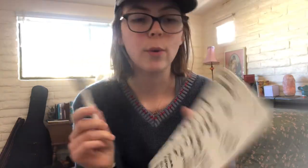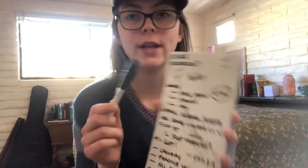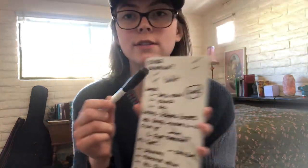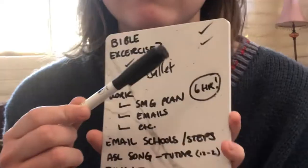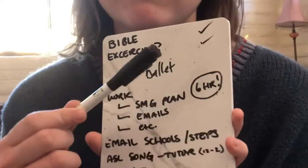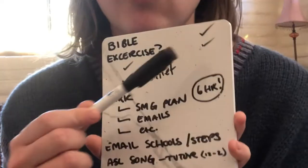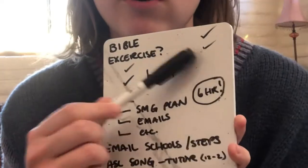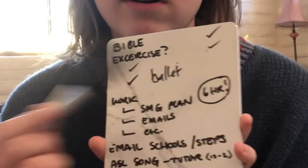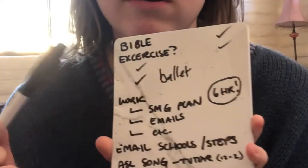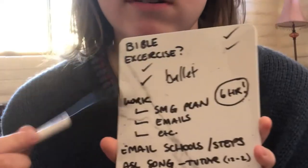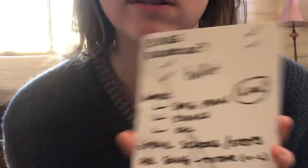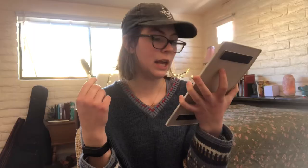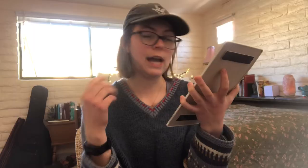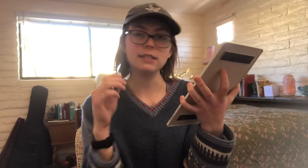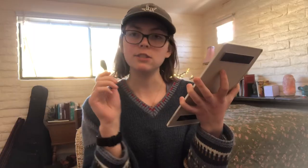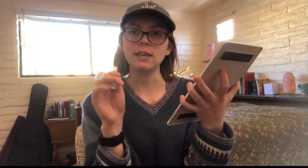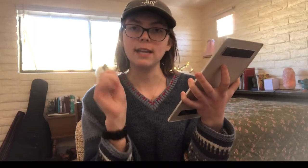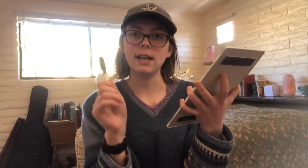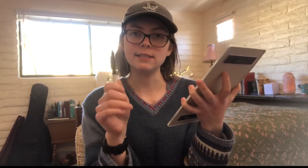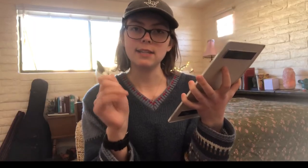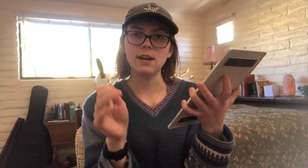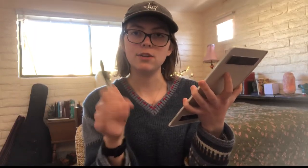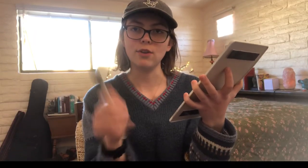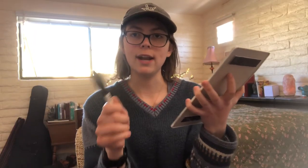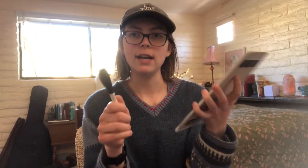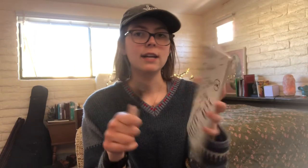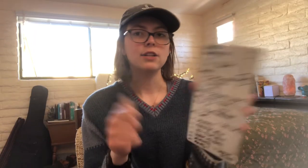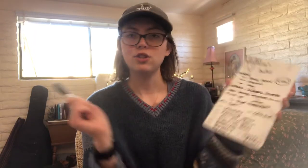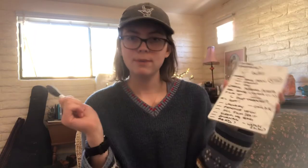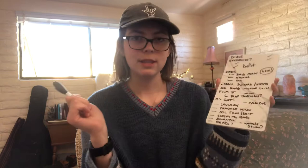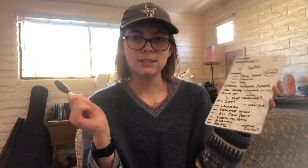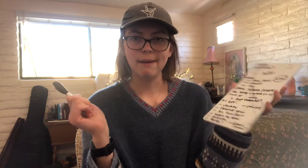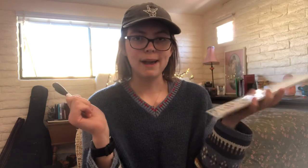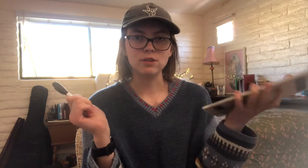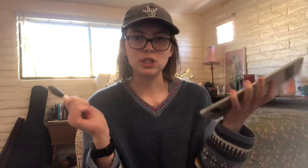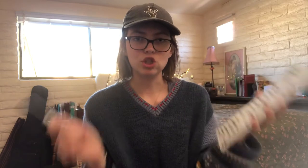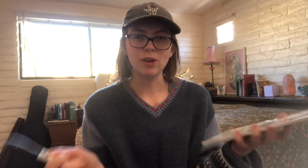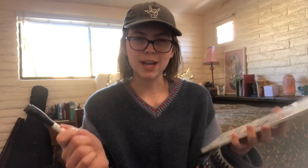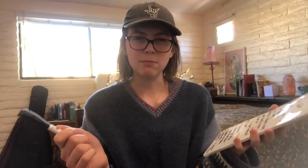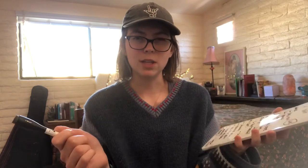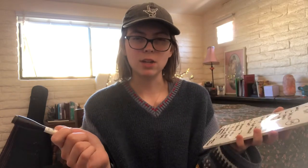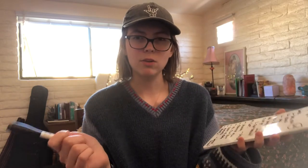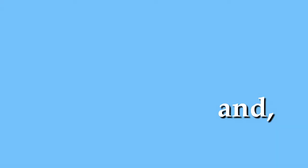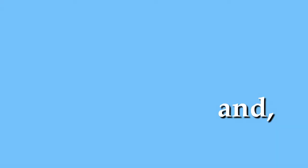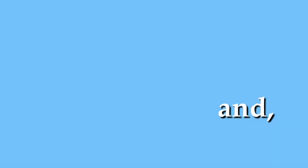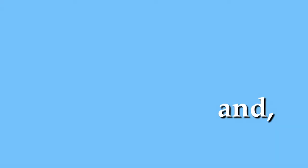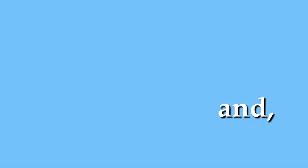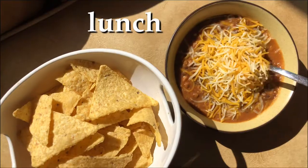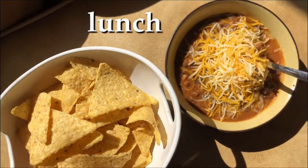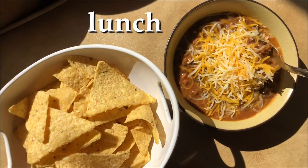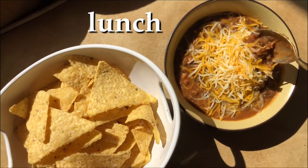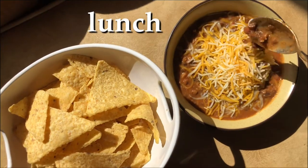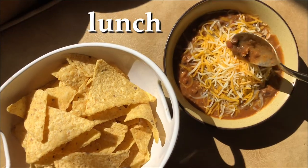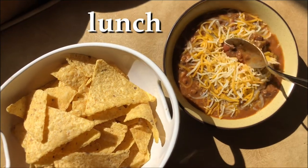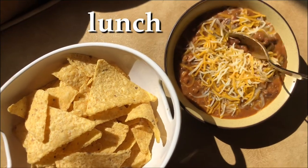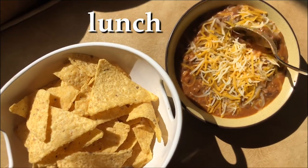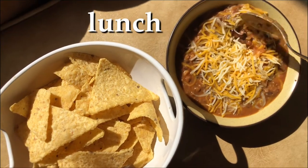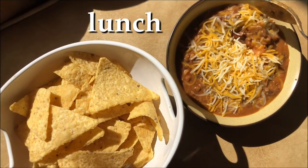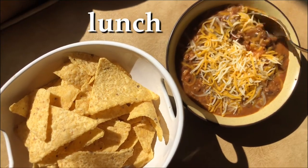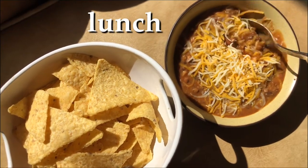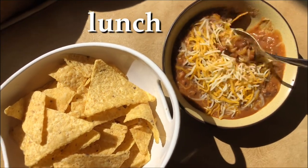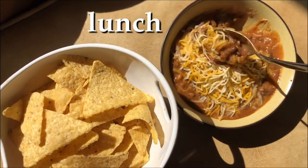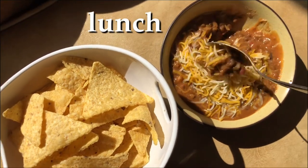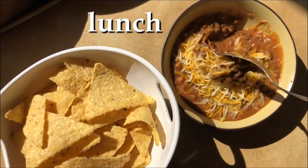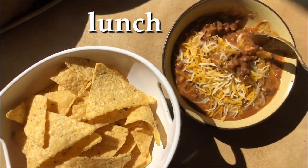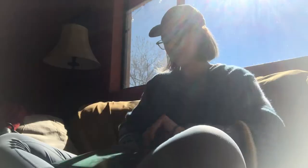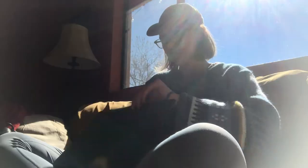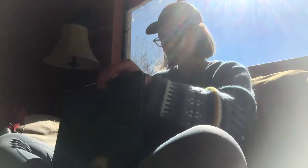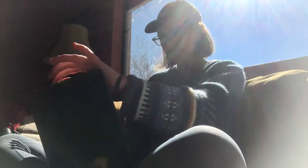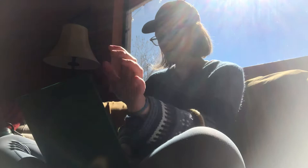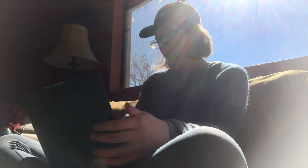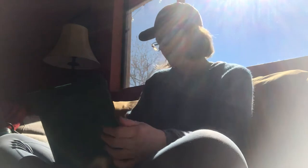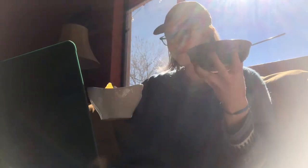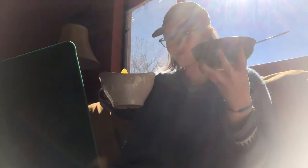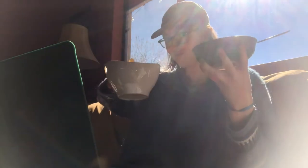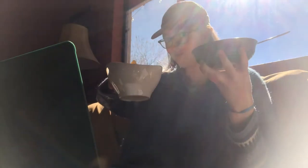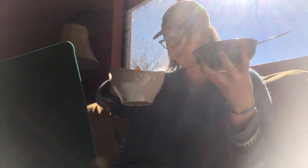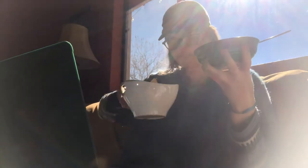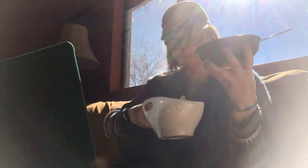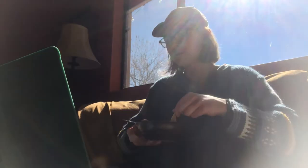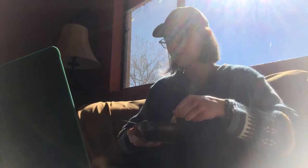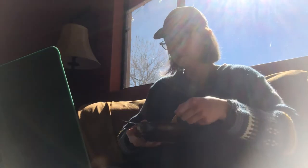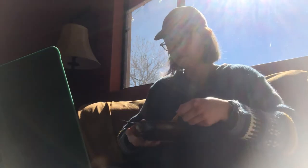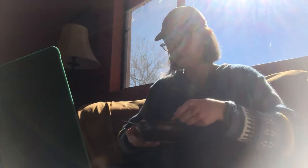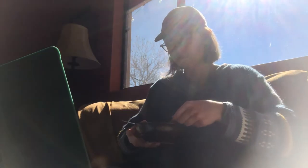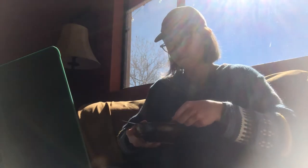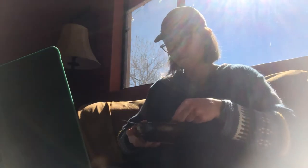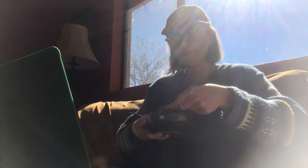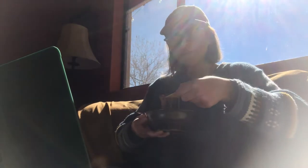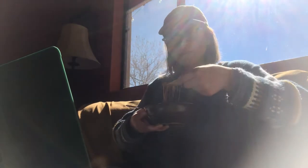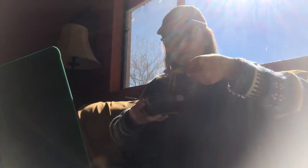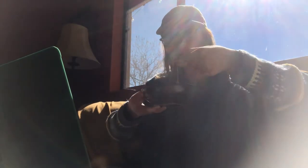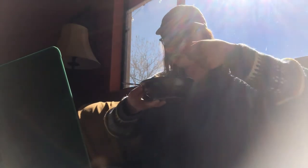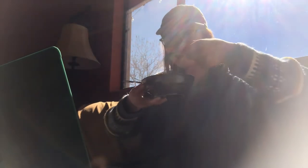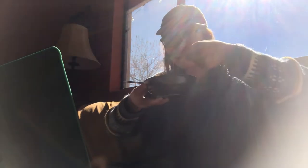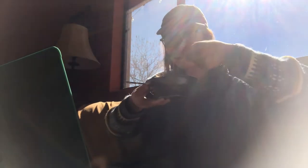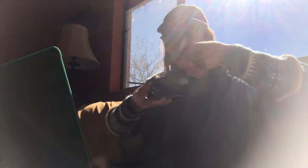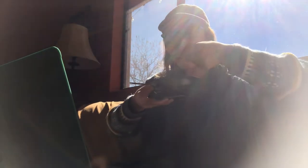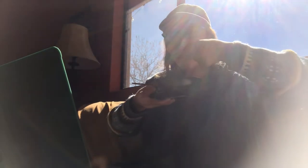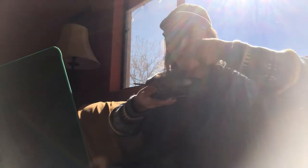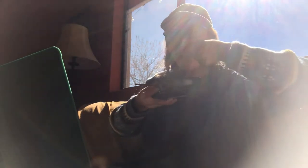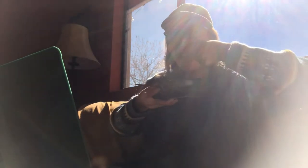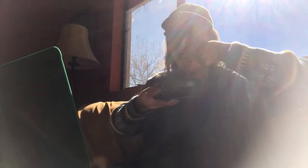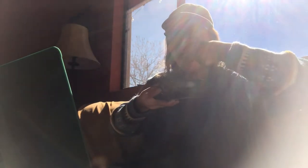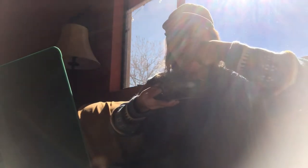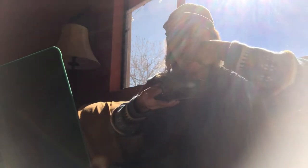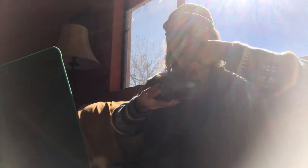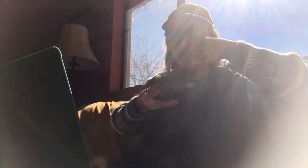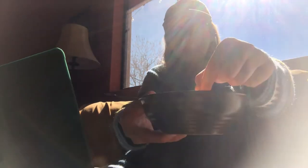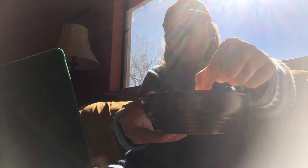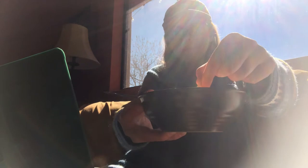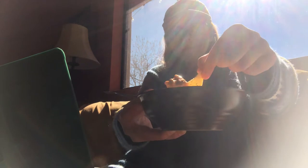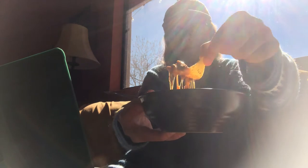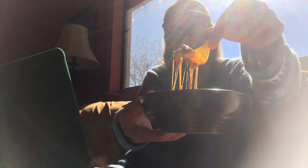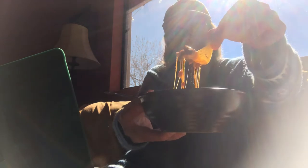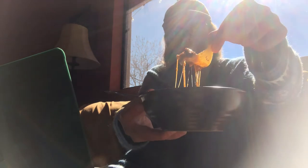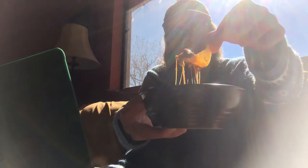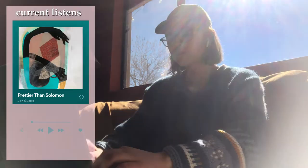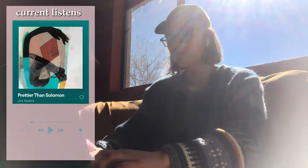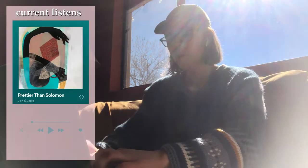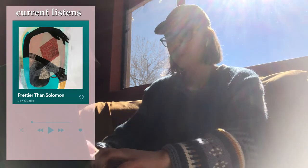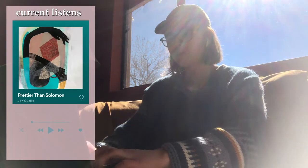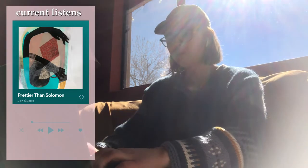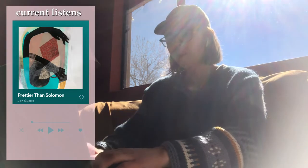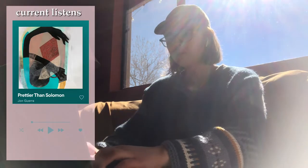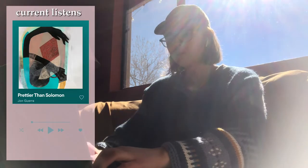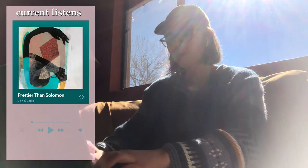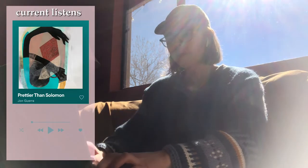wait four i just cannot stay on track there's too many things in my house to distract me